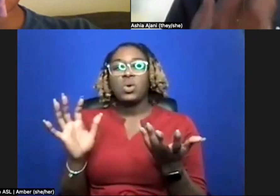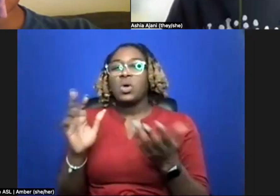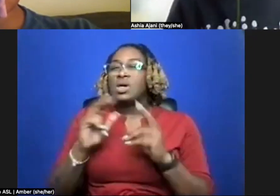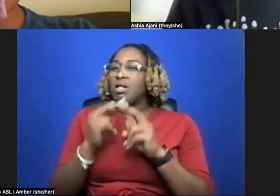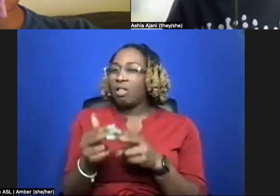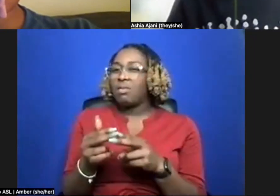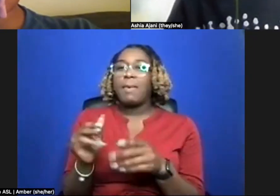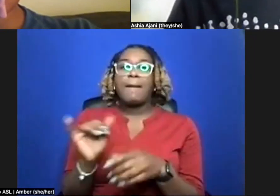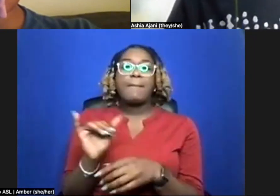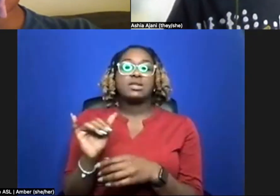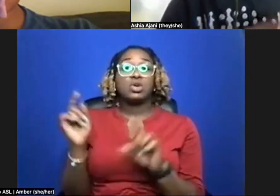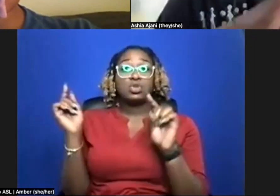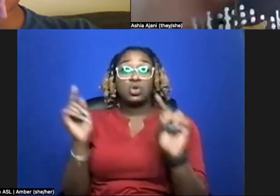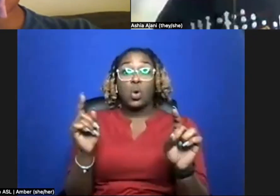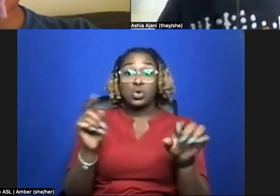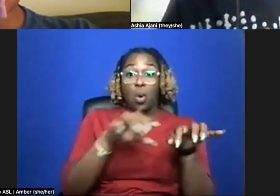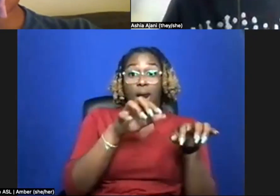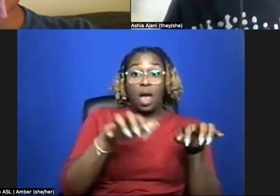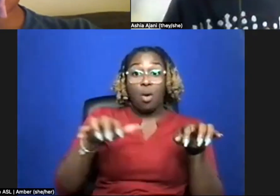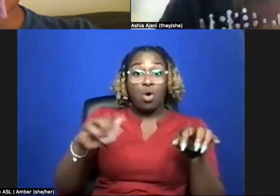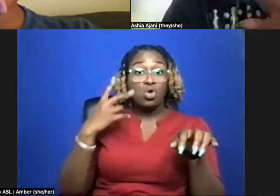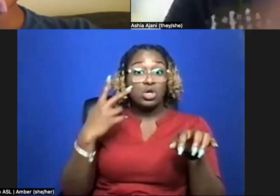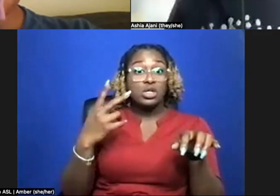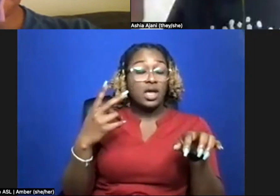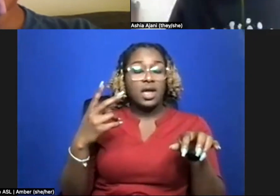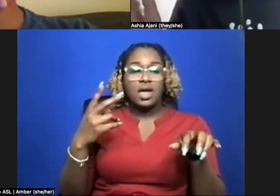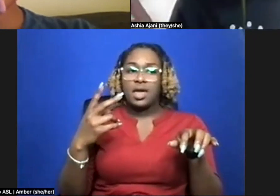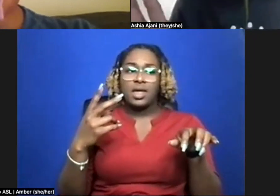when you go to a neighborhood and you see murals of Black folks, but there are no Black folks